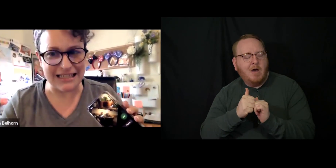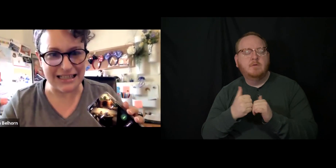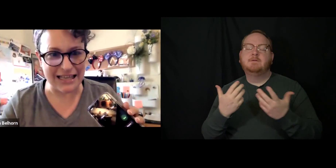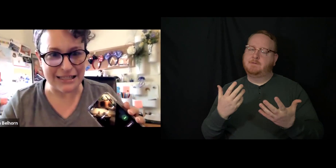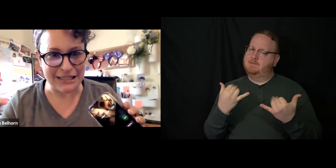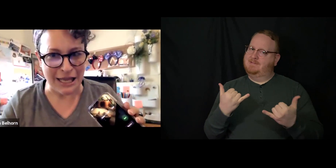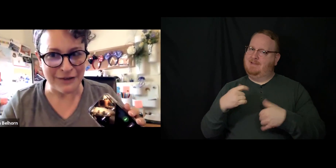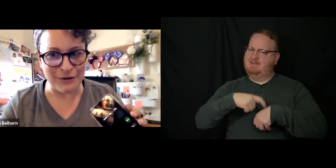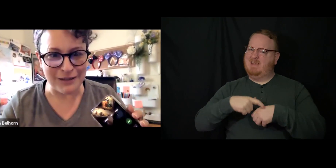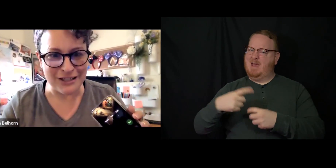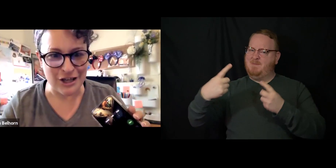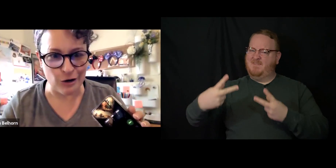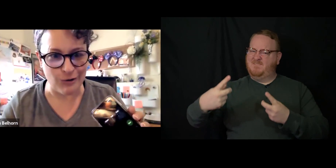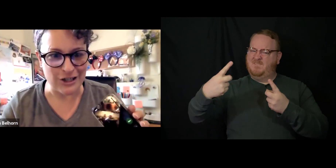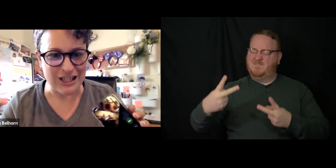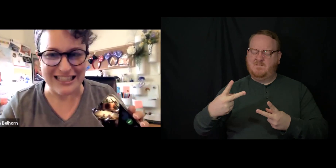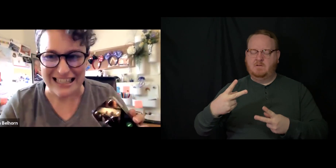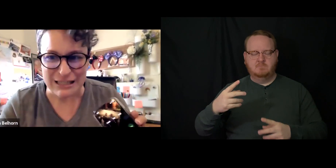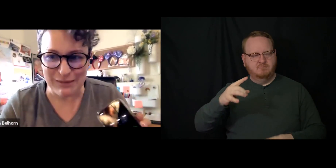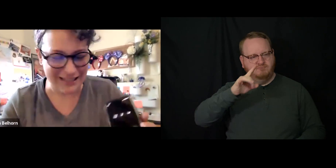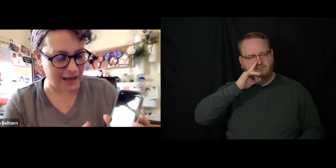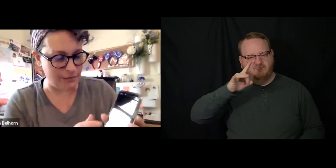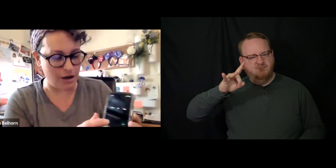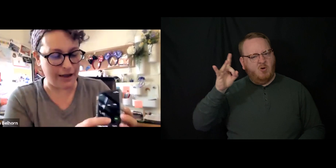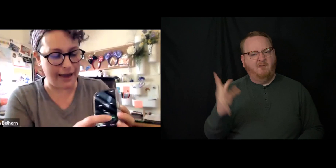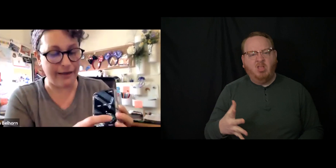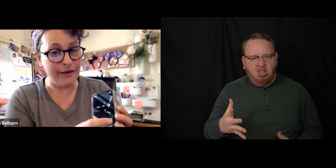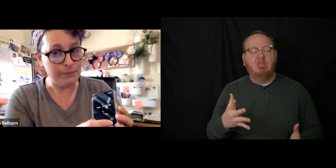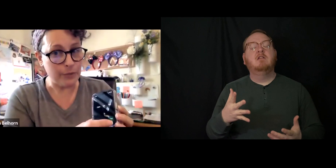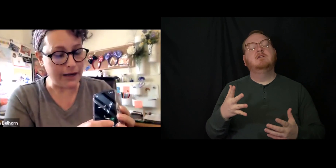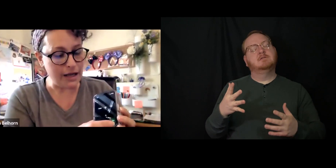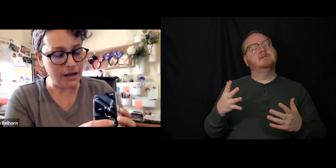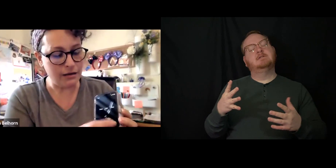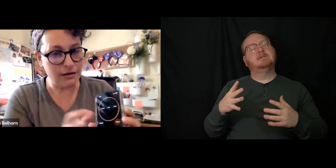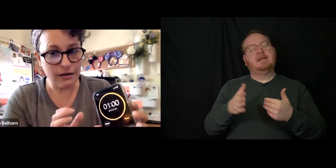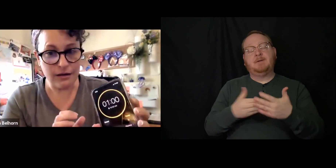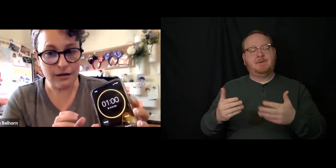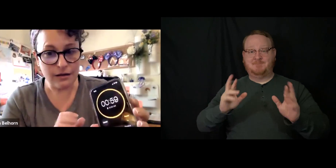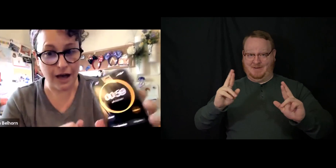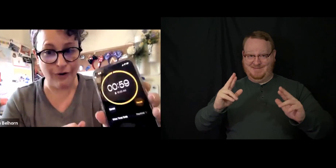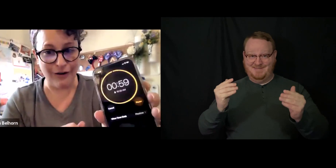Doesn't that stink when we share questions and split time? Janel Frost: Yeah. Tabby Belhorn: Okay, ready, go.